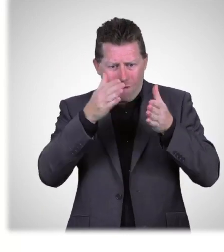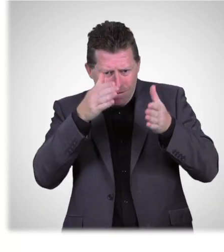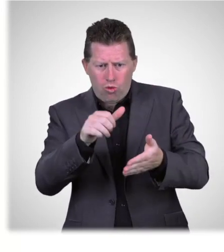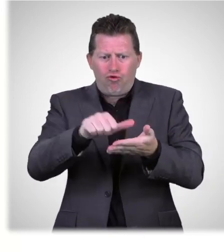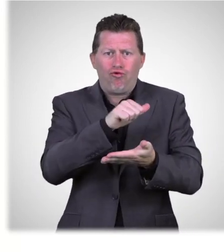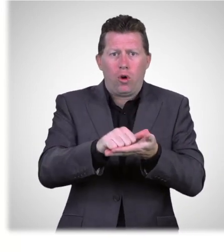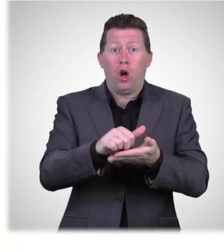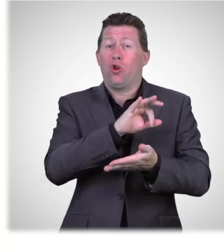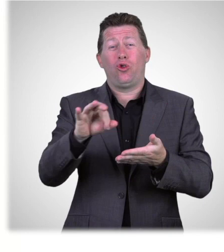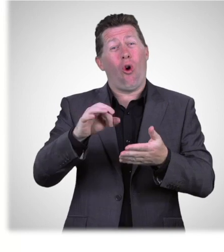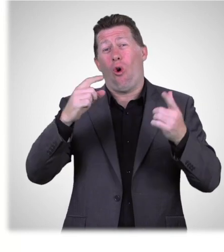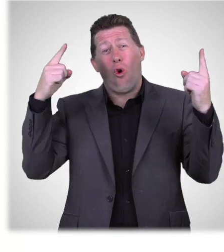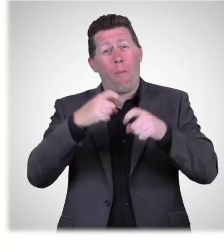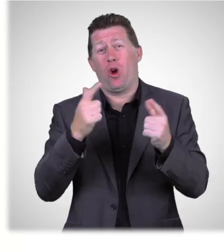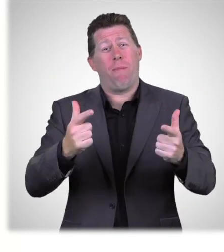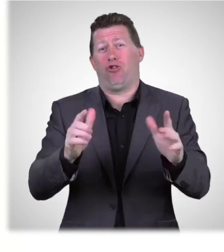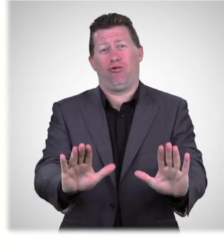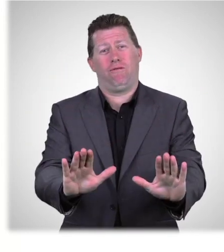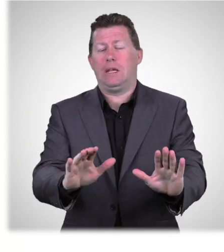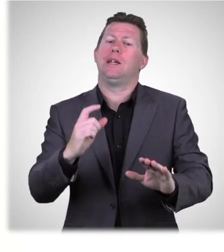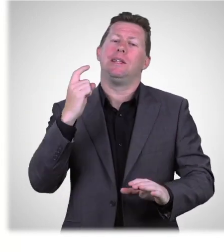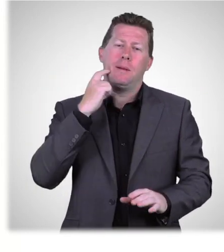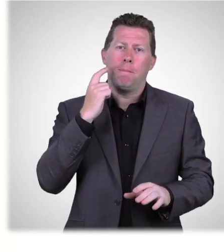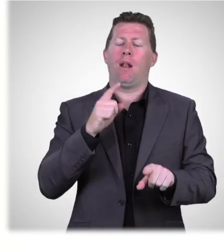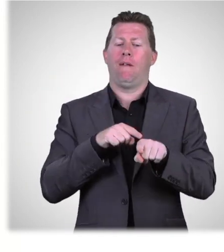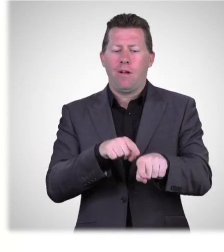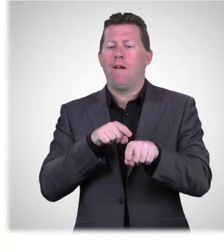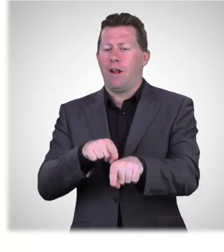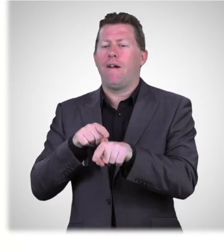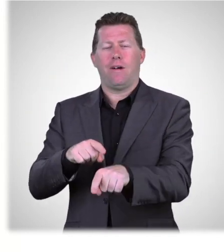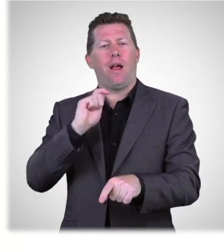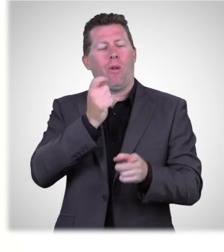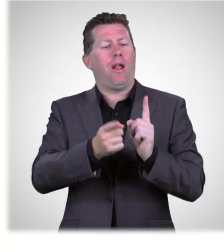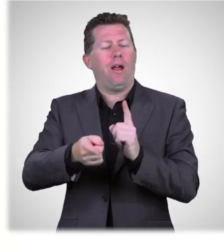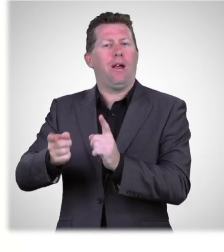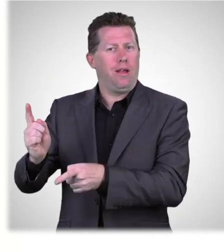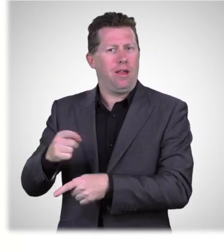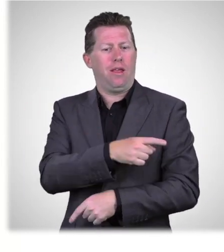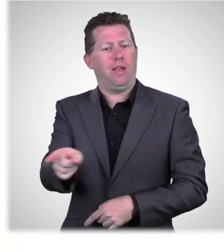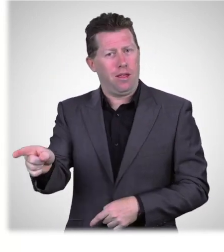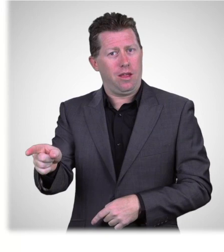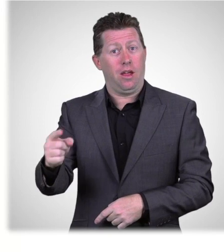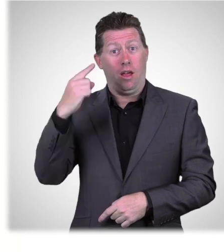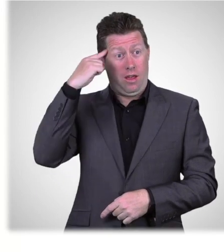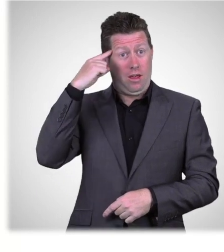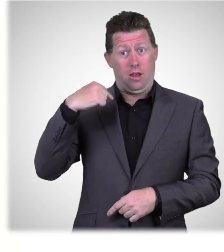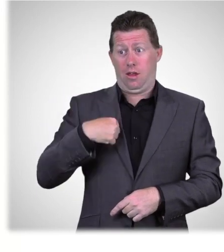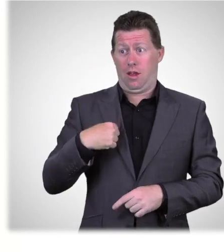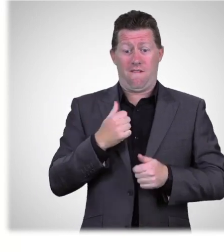Try not to over complicate your design, keep it as easy to follow as possible. If you think about how user-friendly your favourite app is,